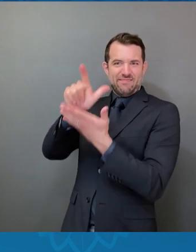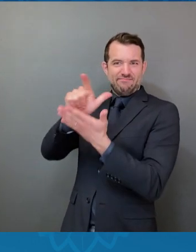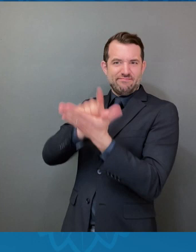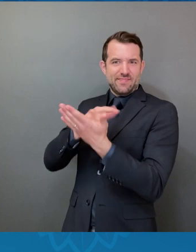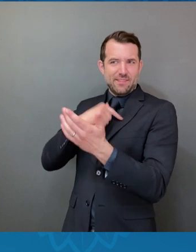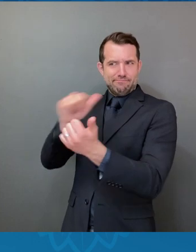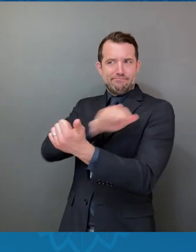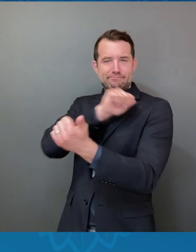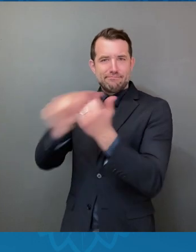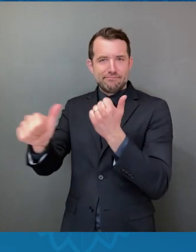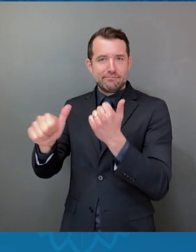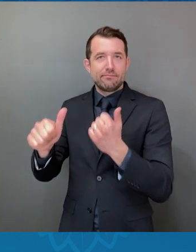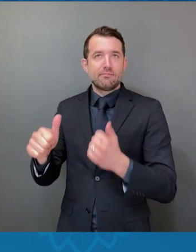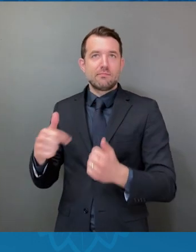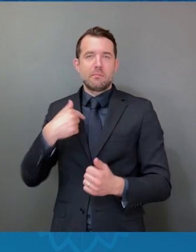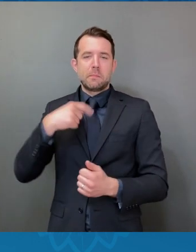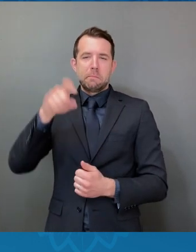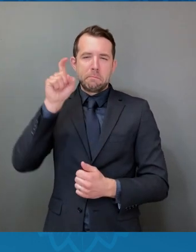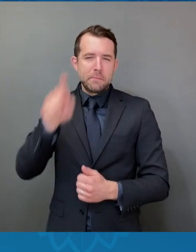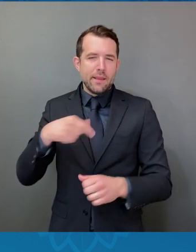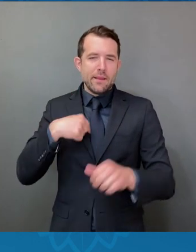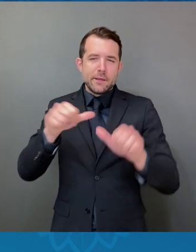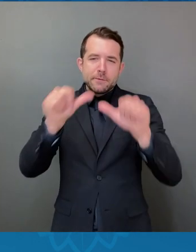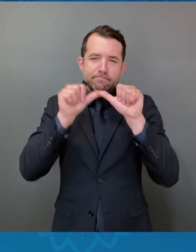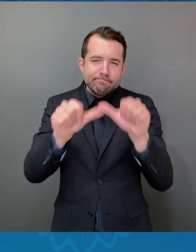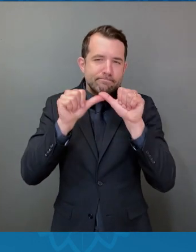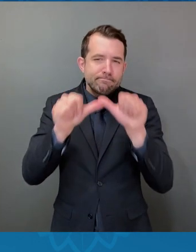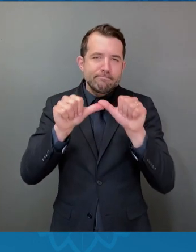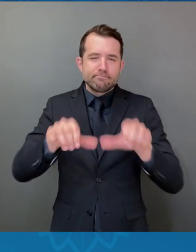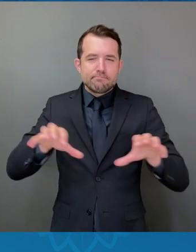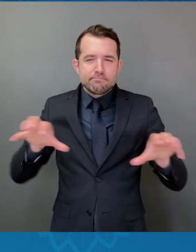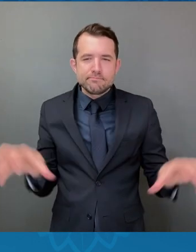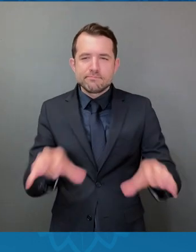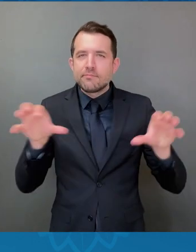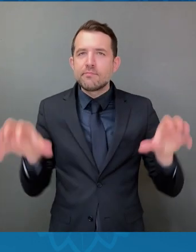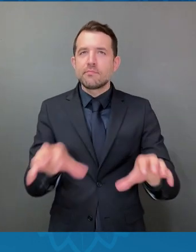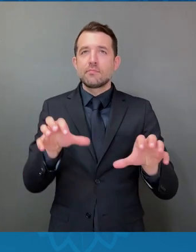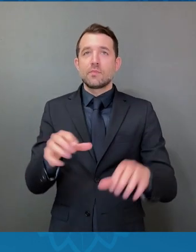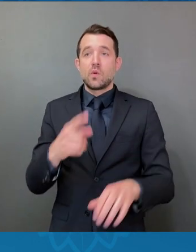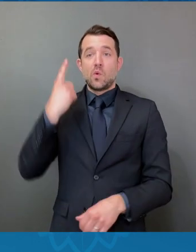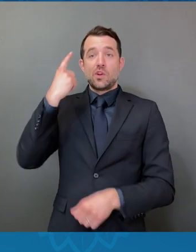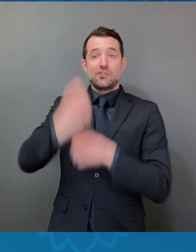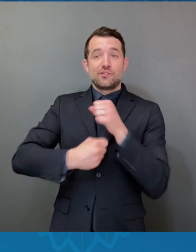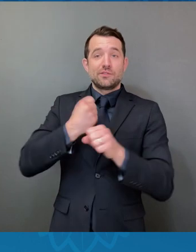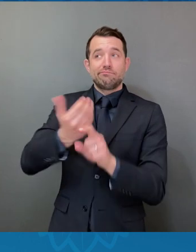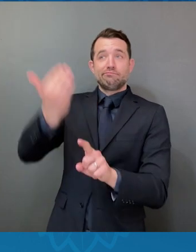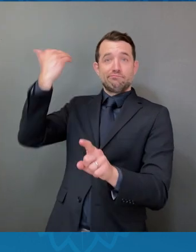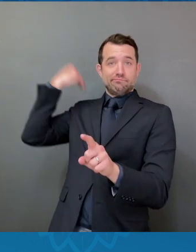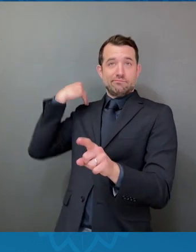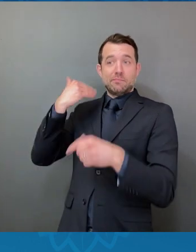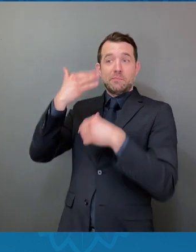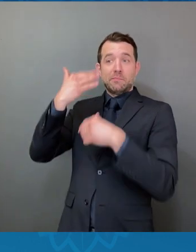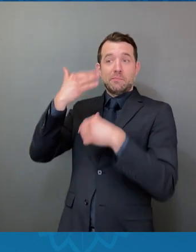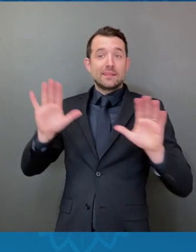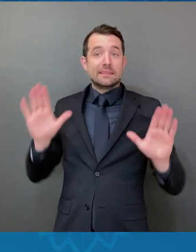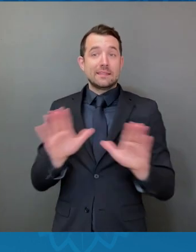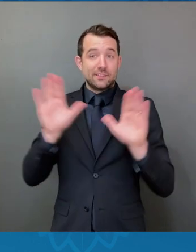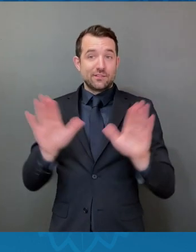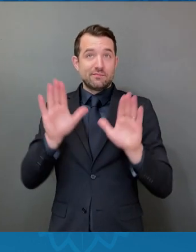So last year, on the anniversary of Bloody Sunday, President Biden signed an executive order that directed executive agencies